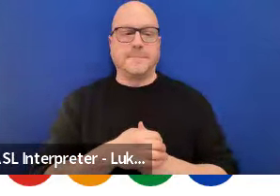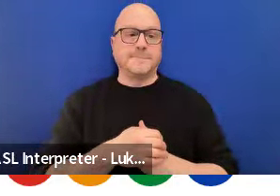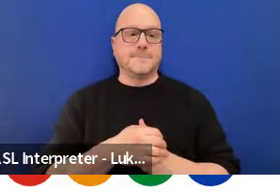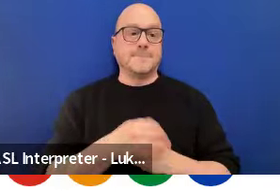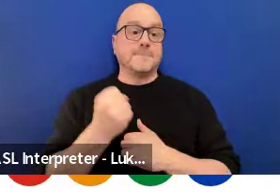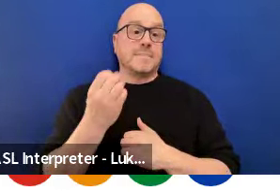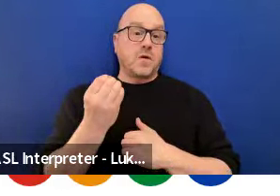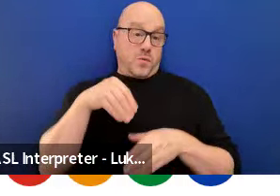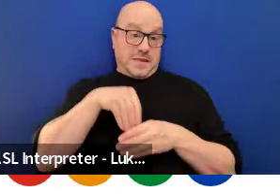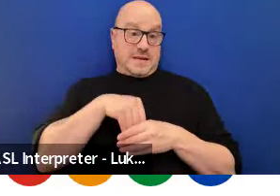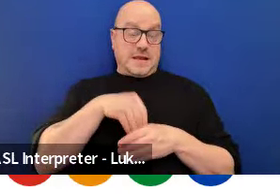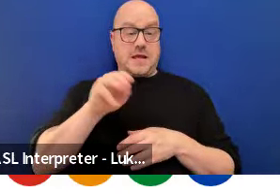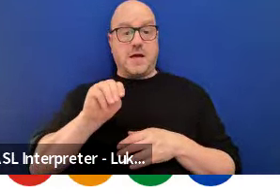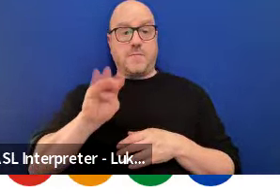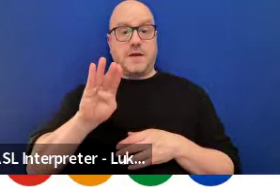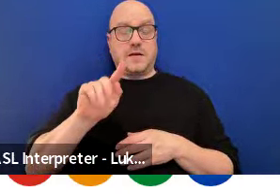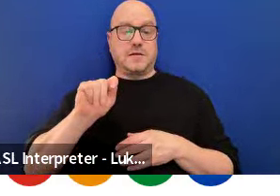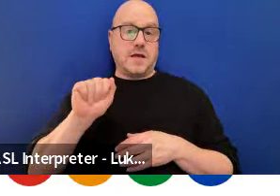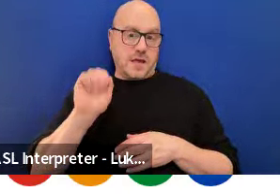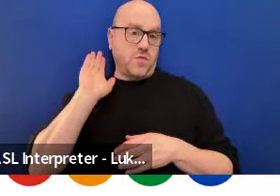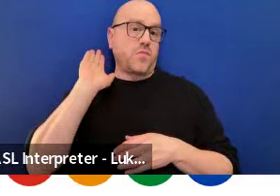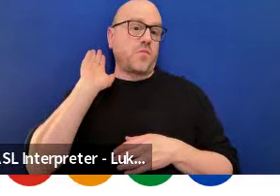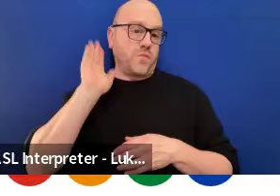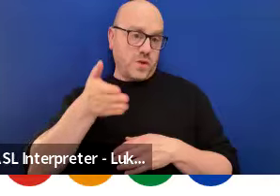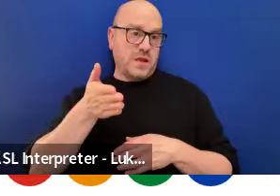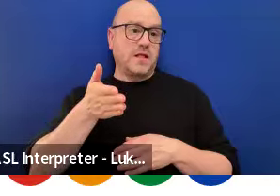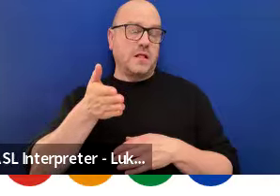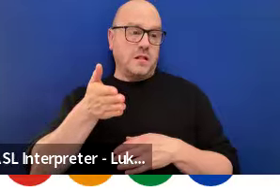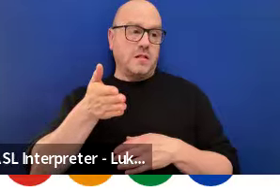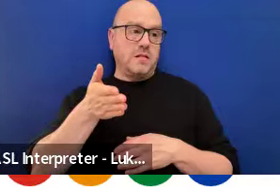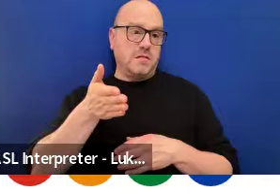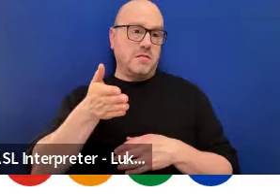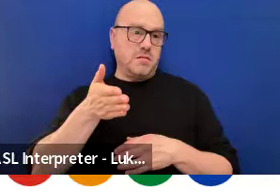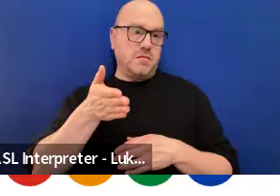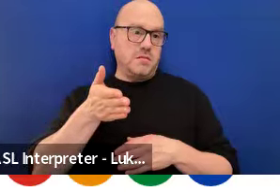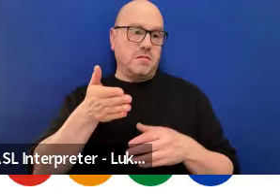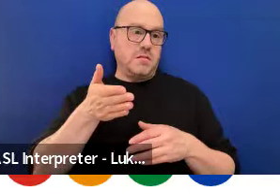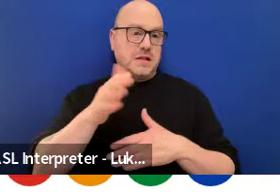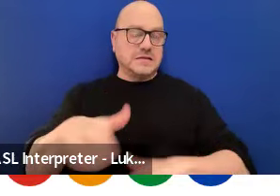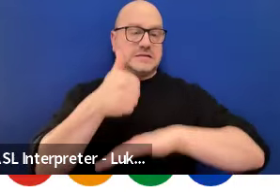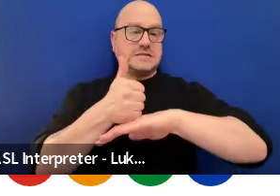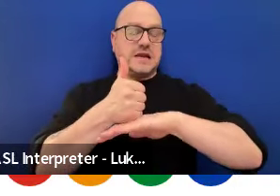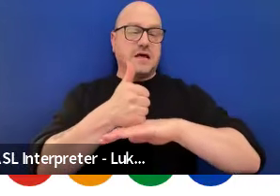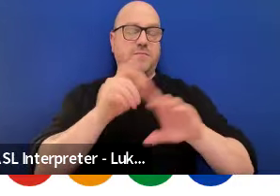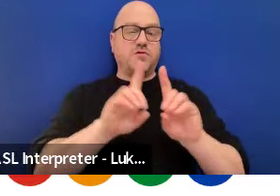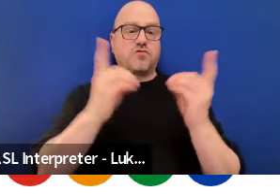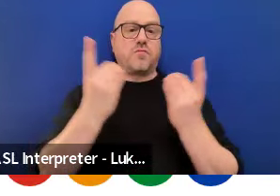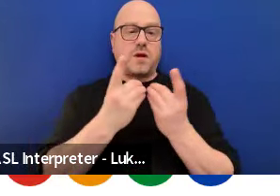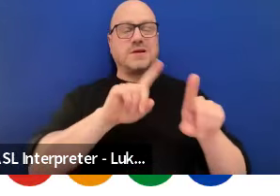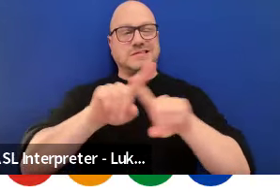DOING THINGS DIFFERENTLY. INTERNALLY WITHIN THE MBTA, WE'RE